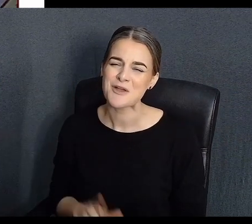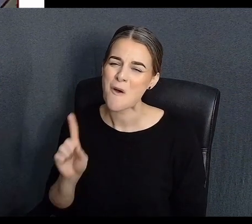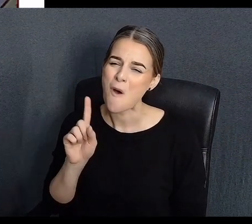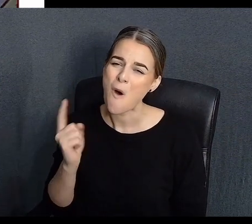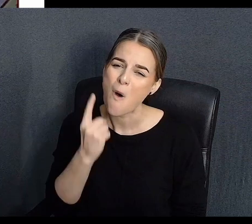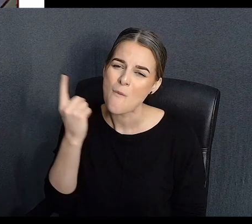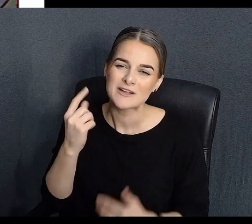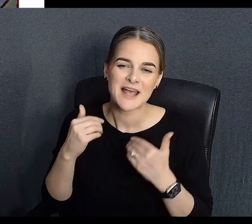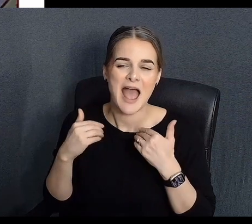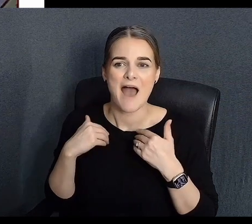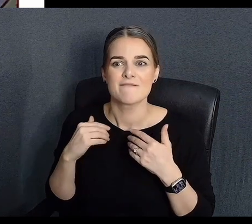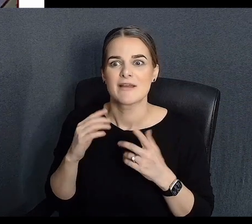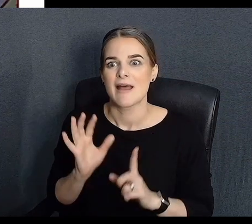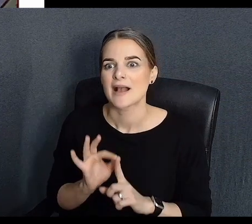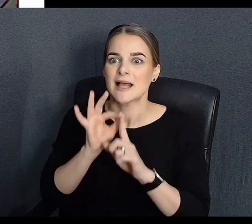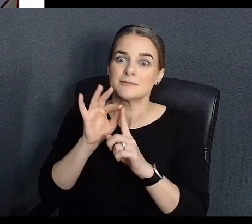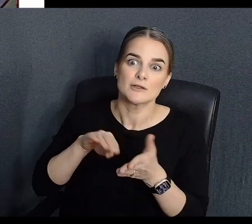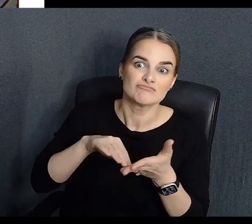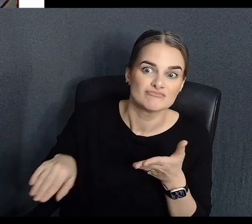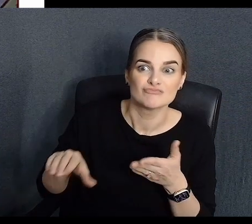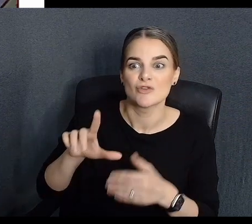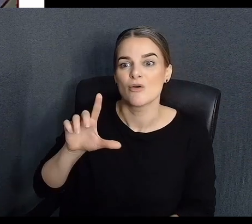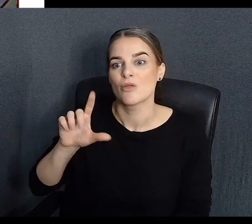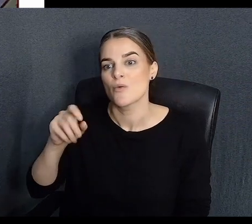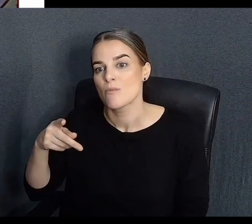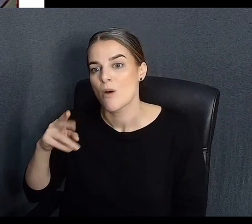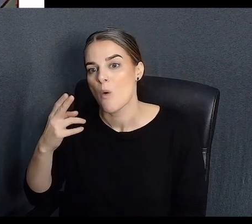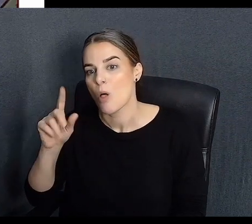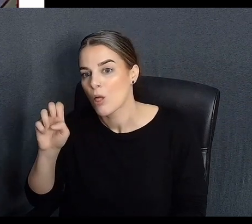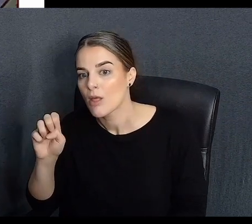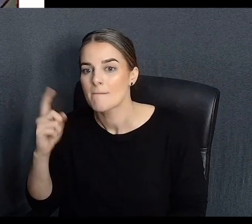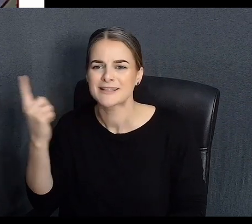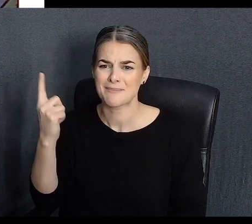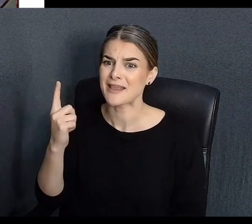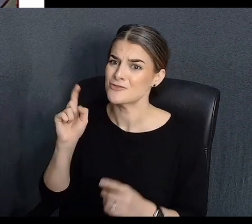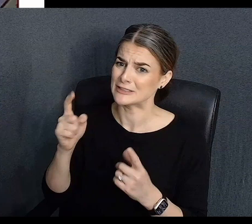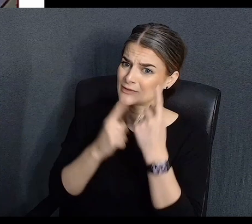to things, but these are conversations that individuals, families, teams need to be having with their supports